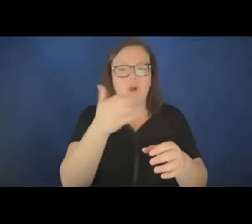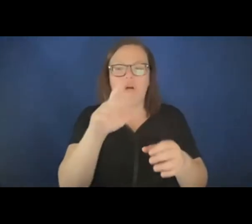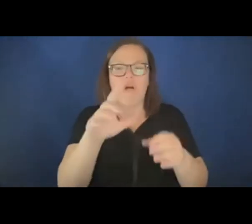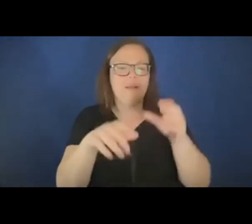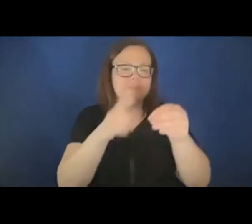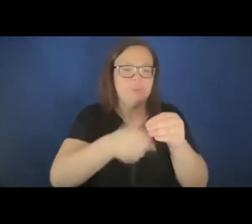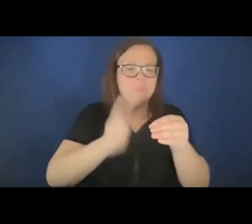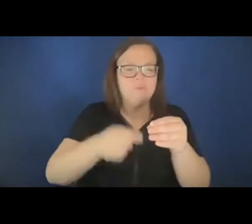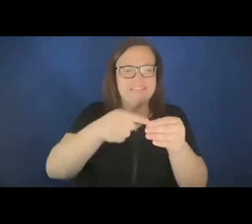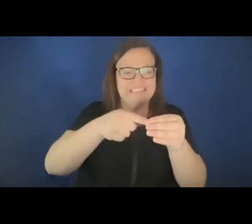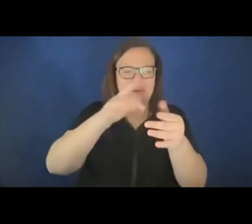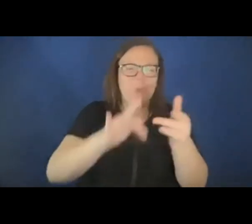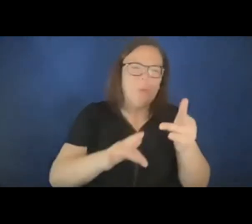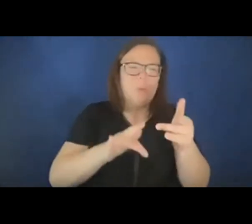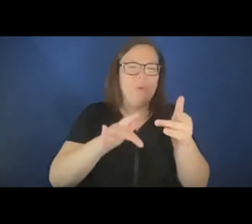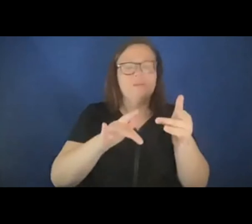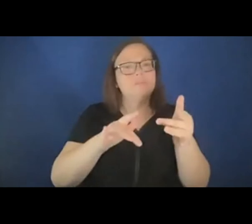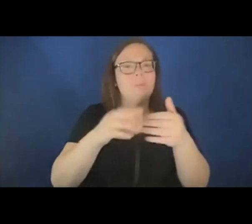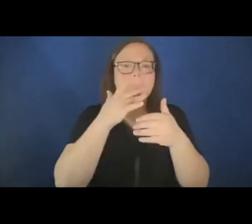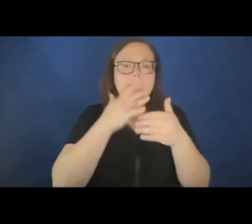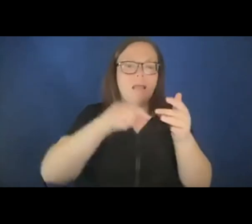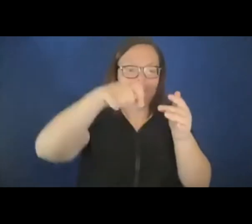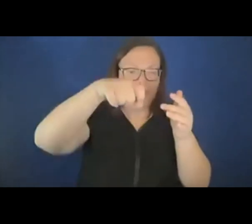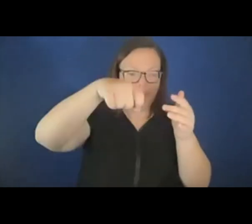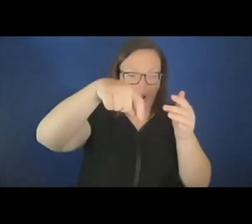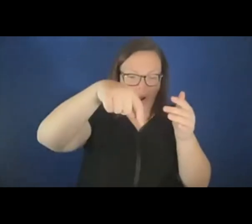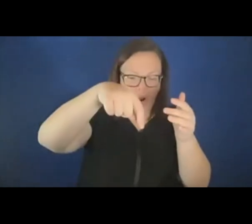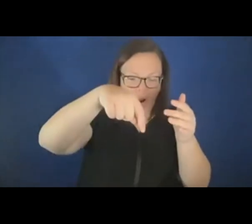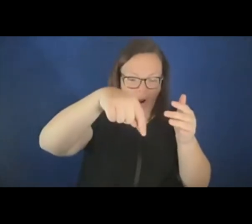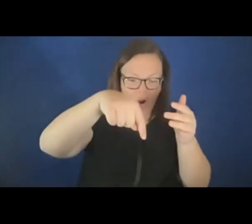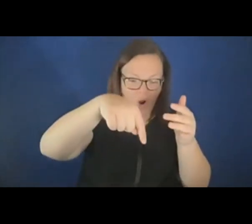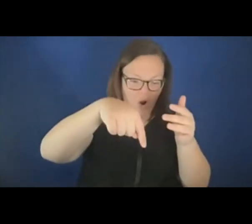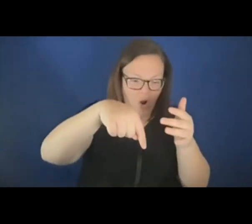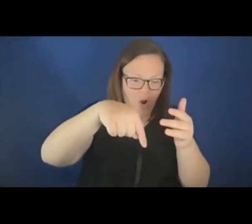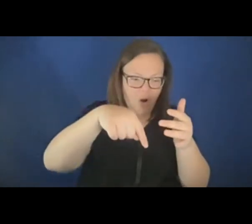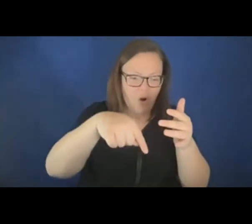and before the first drop of blood has blushed the counter, it coagulates at the edge of the wound--